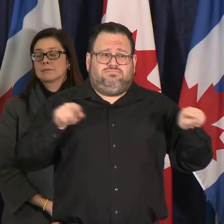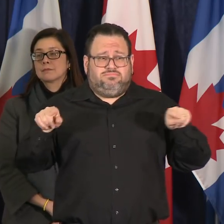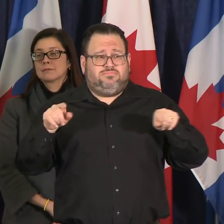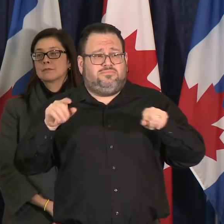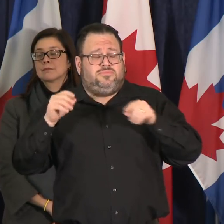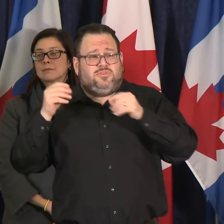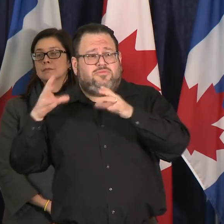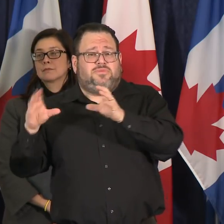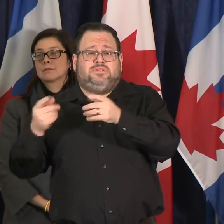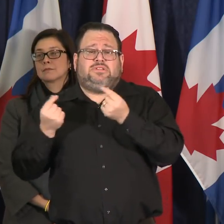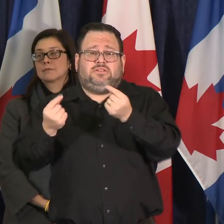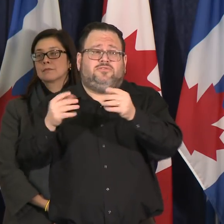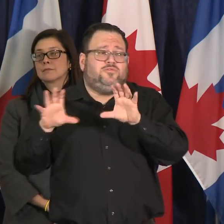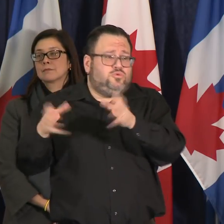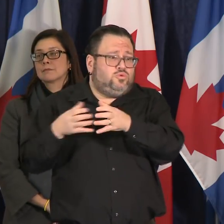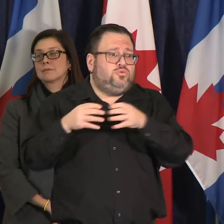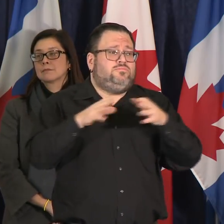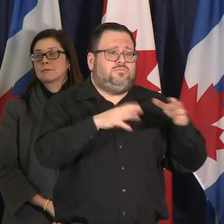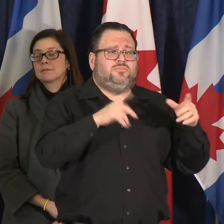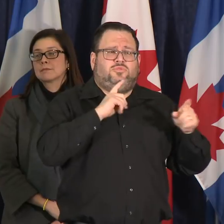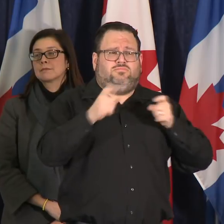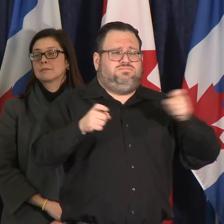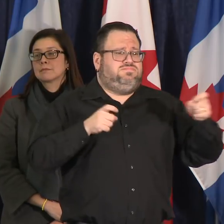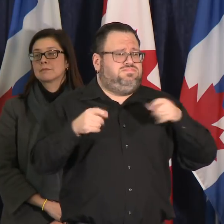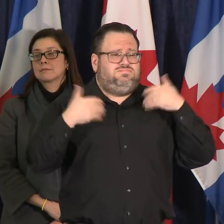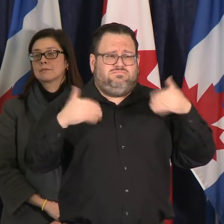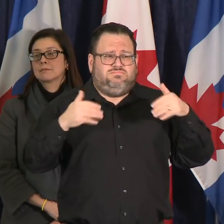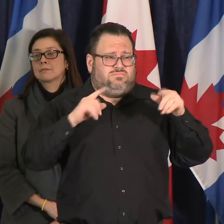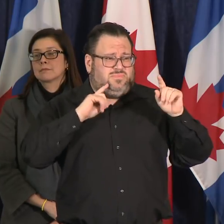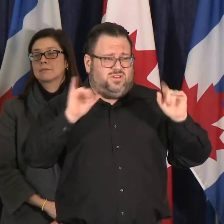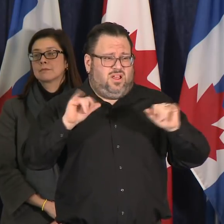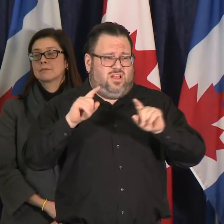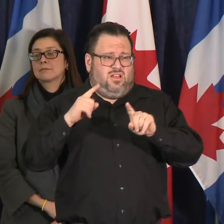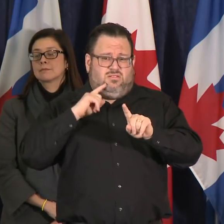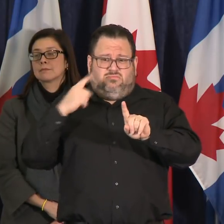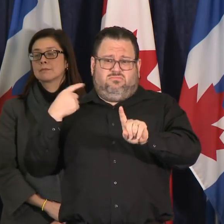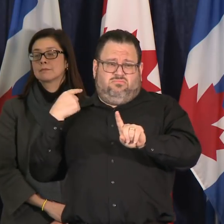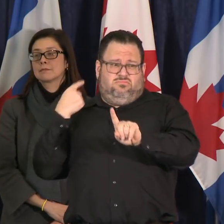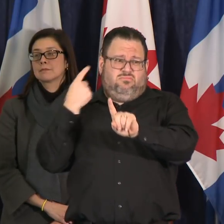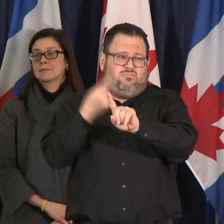managed by the city from the start continues to be well-managed and I have